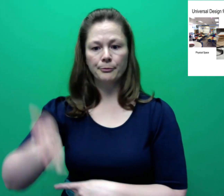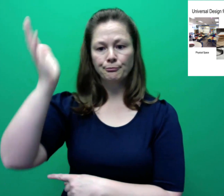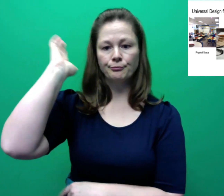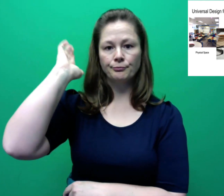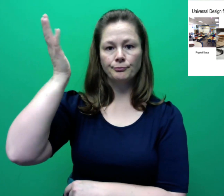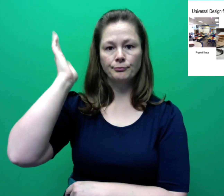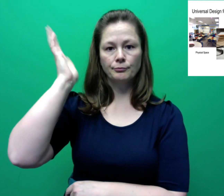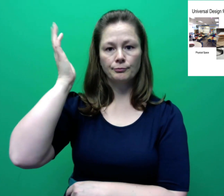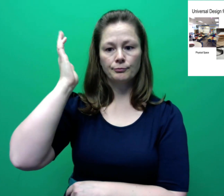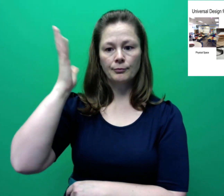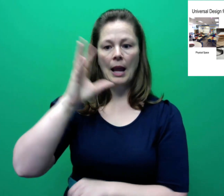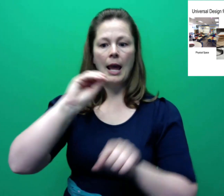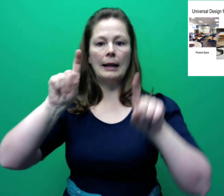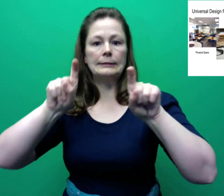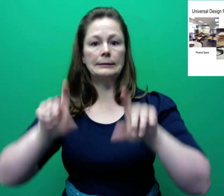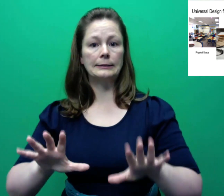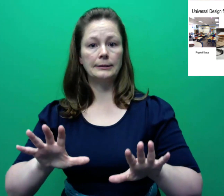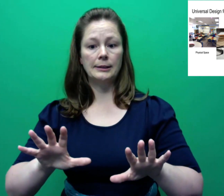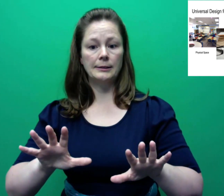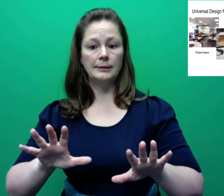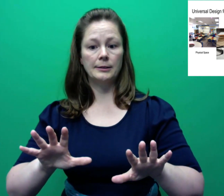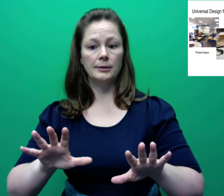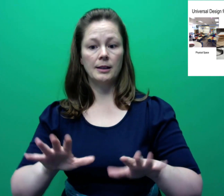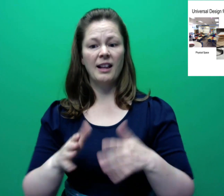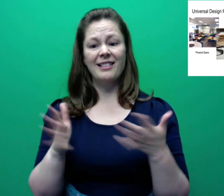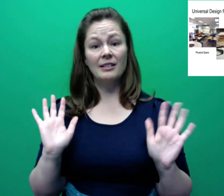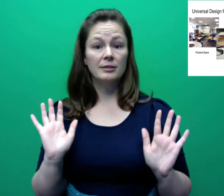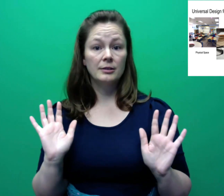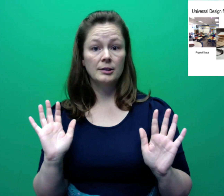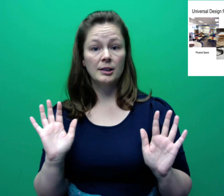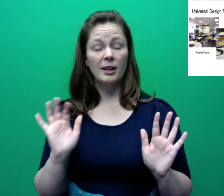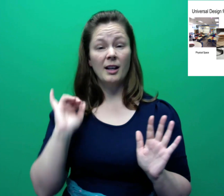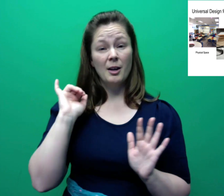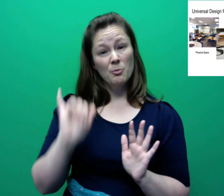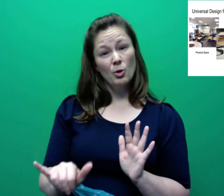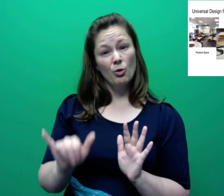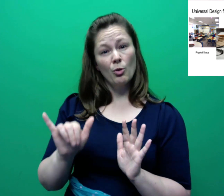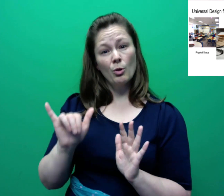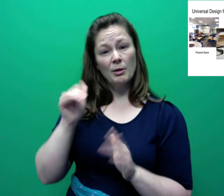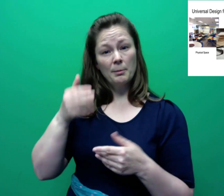at the secondary and post-secondary levels use only lectures and tests. This